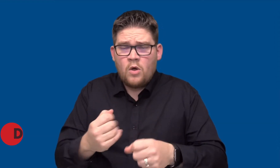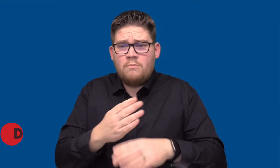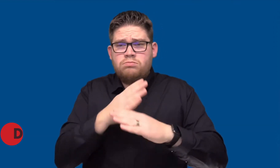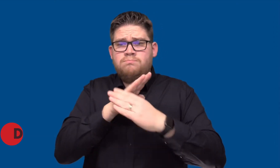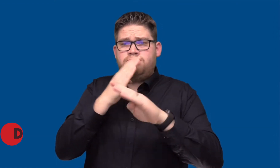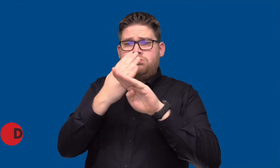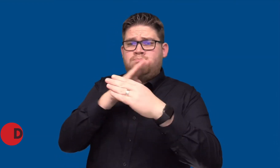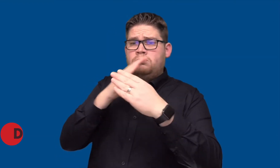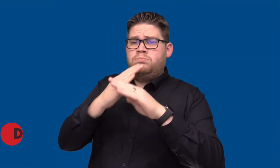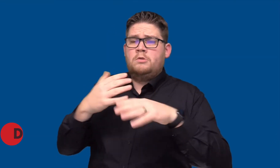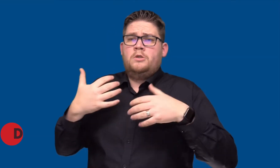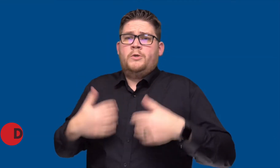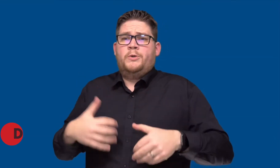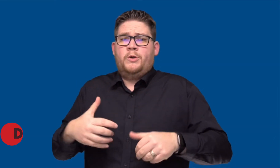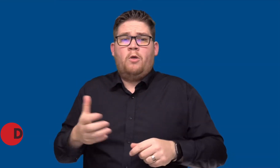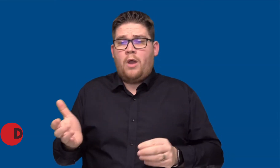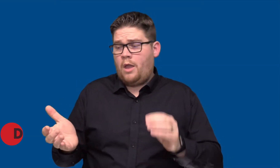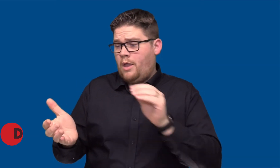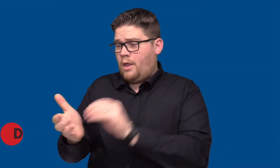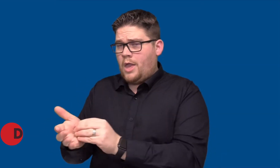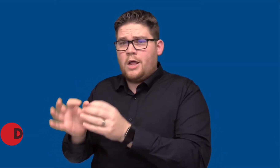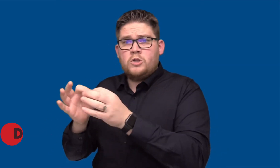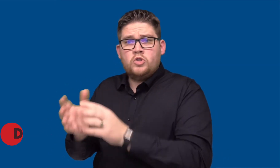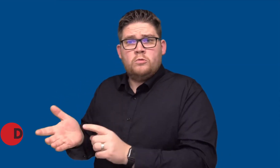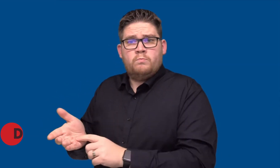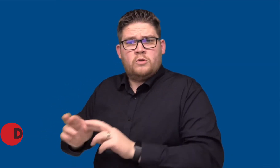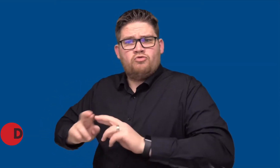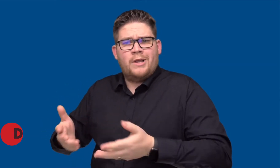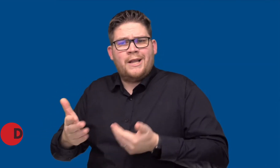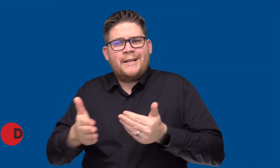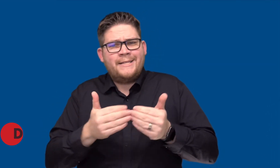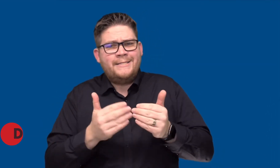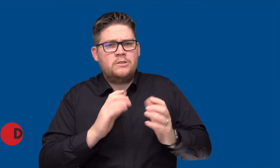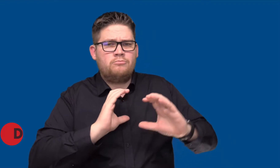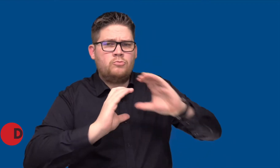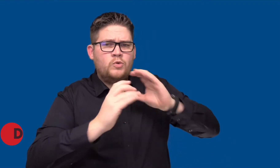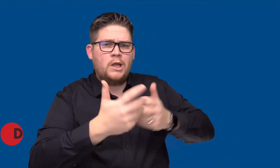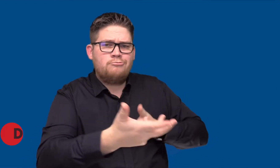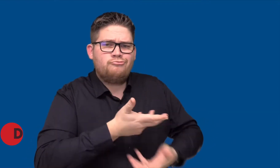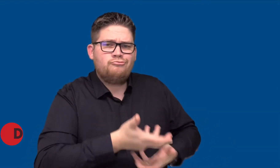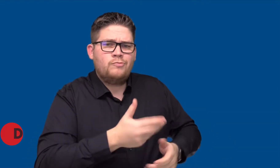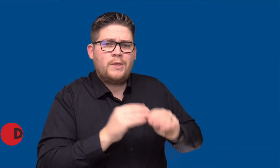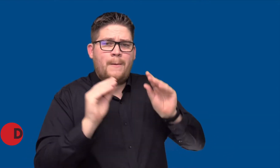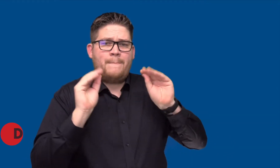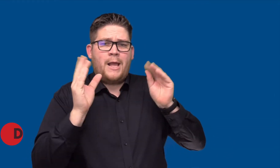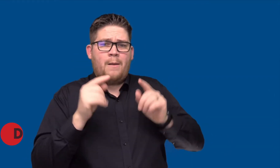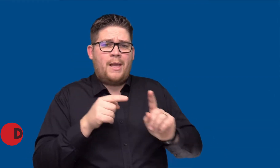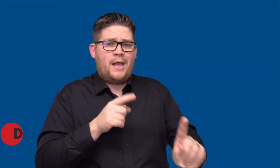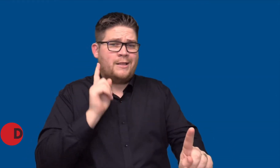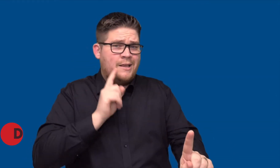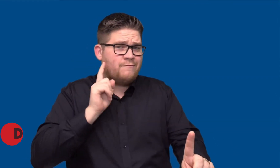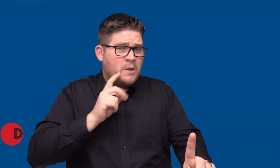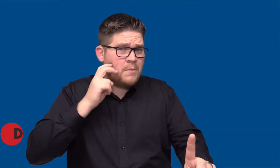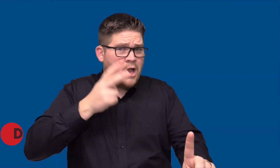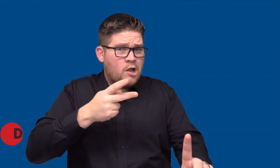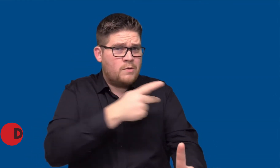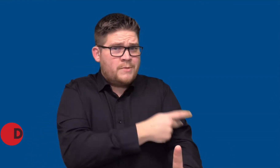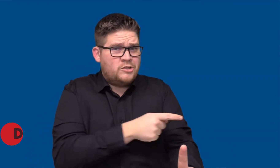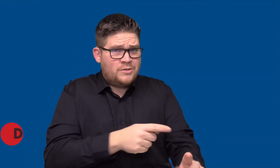and they are also no longer able to use pen and paper for communication. With these barriers, use of VRI on paramedics’ issued iPhones makes communication readily available, seamless interaction,